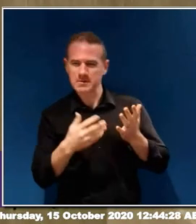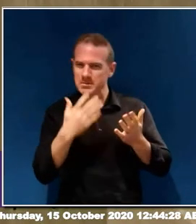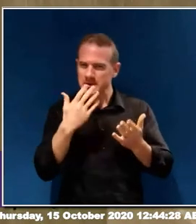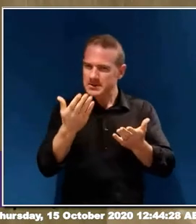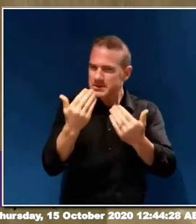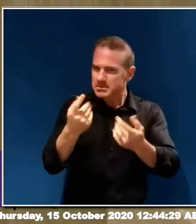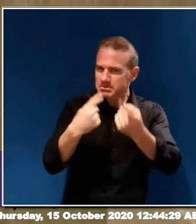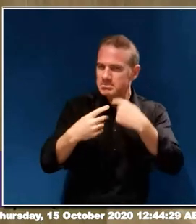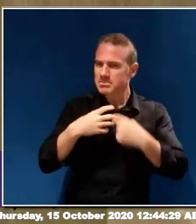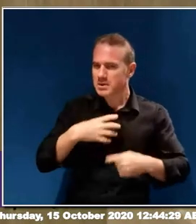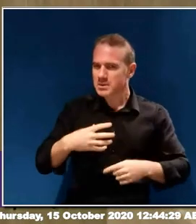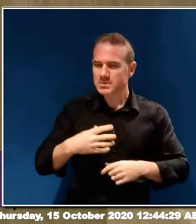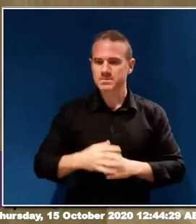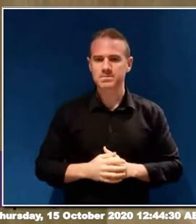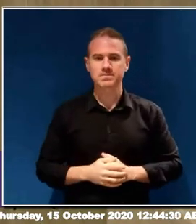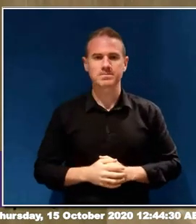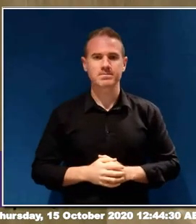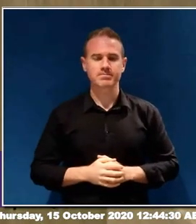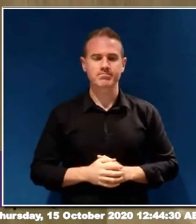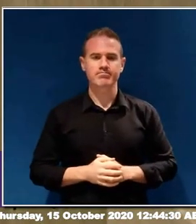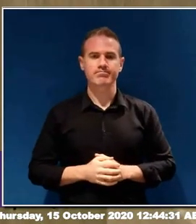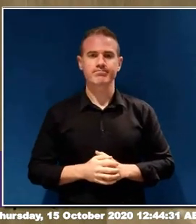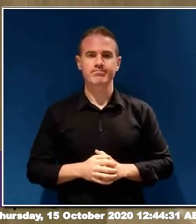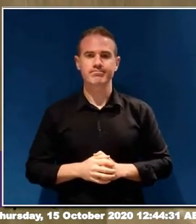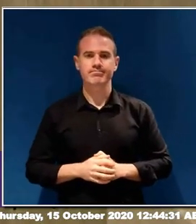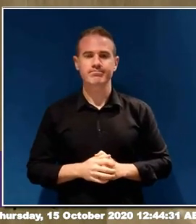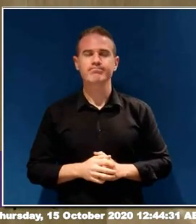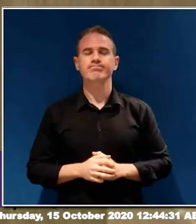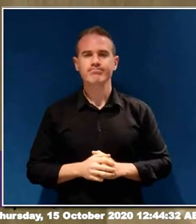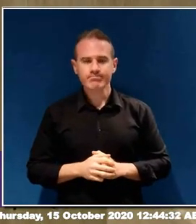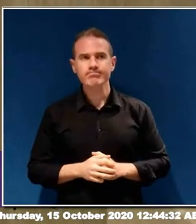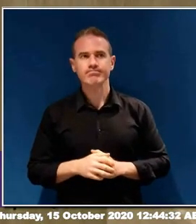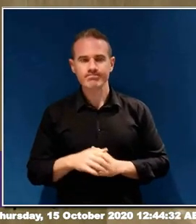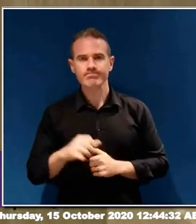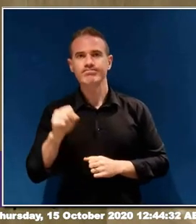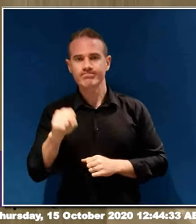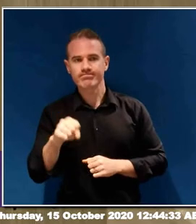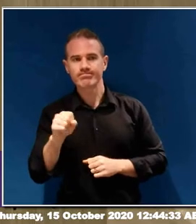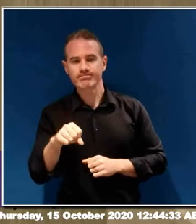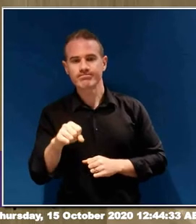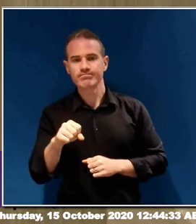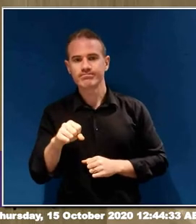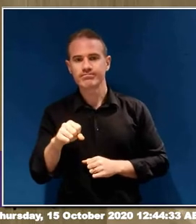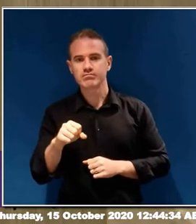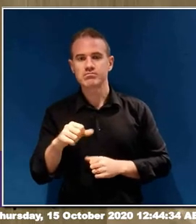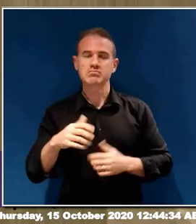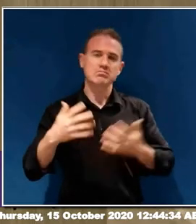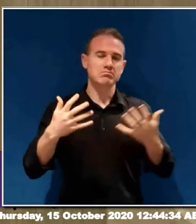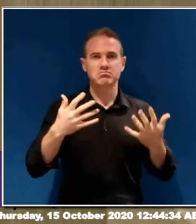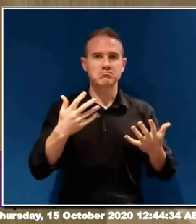So, a school - someone from a school may contact -